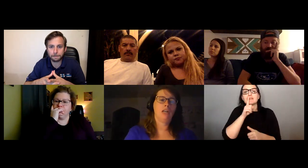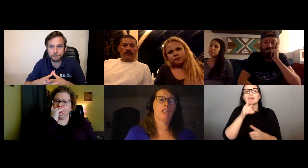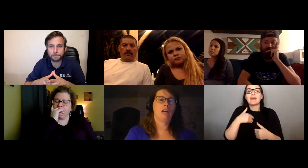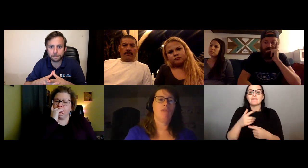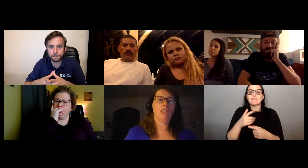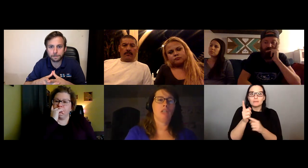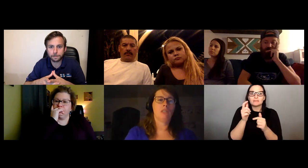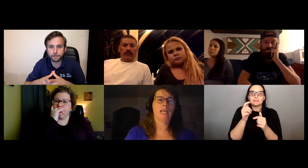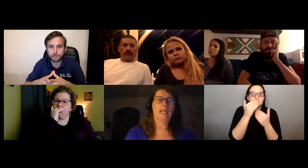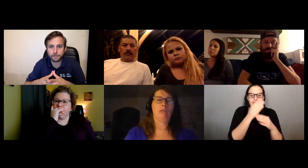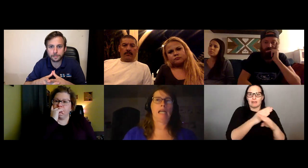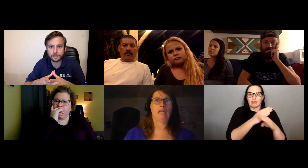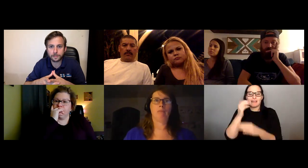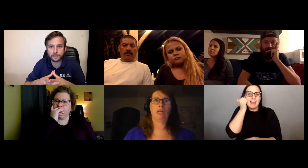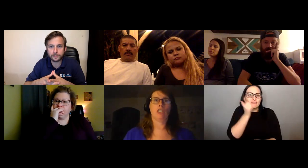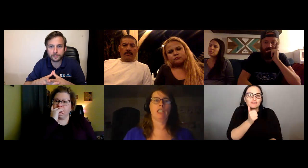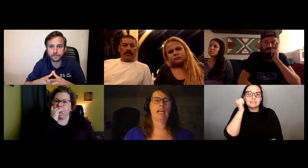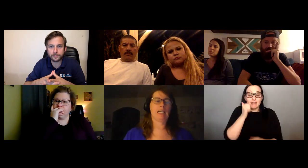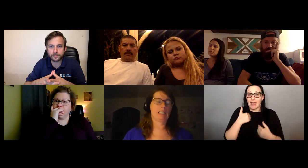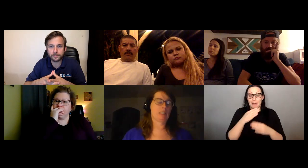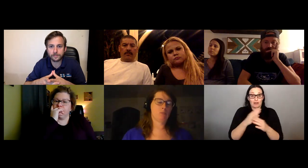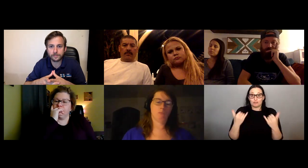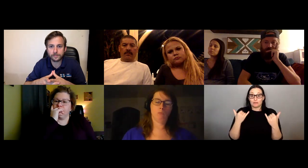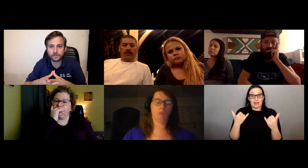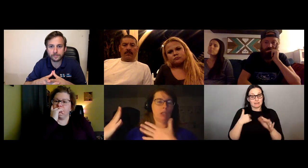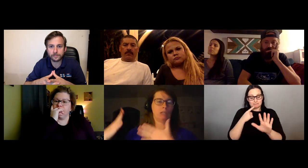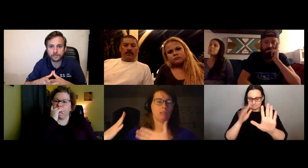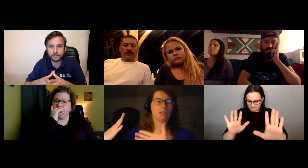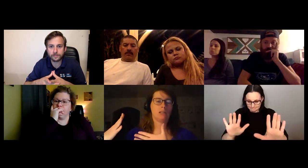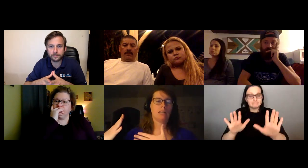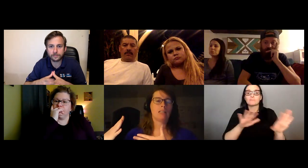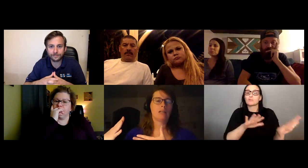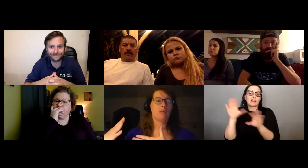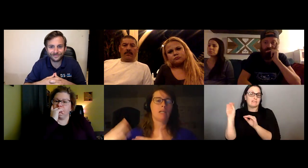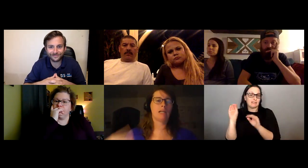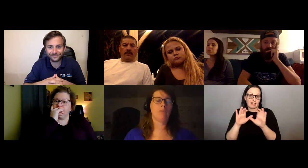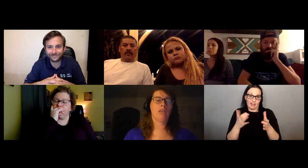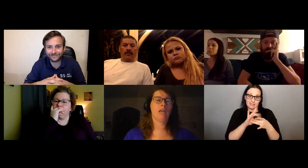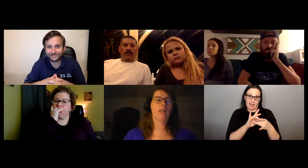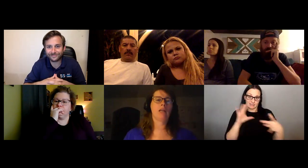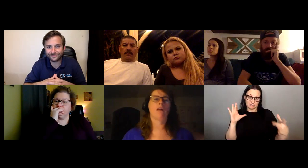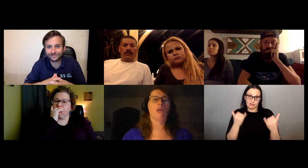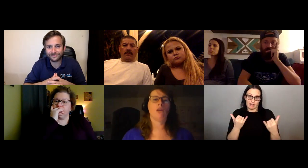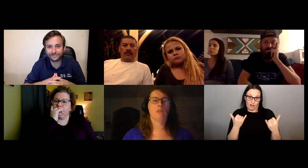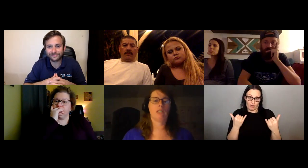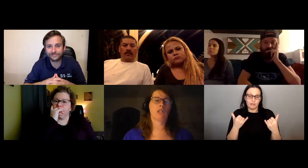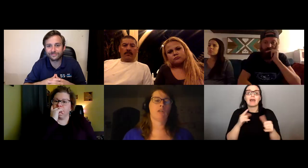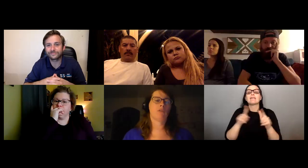every single day we had a barrier today and i said oh we're leaving the class connect right now